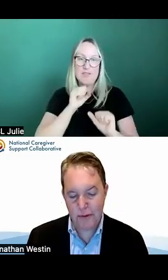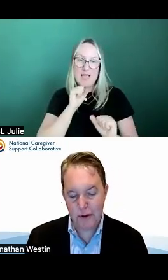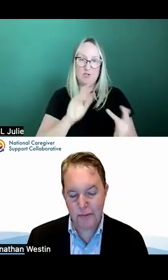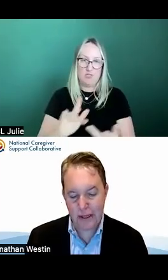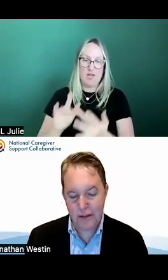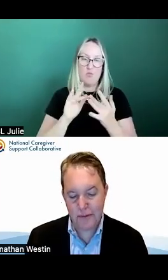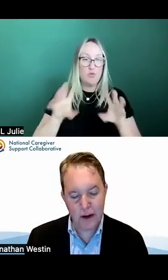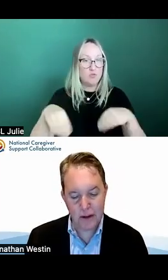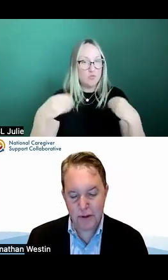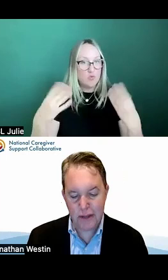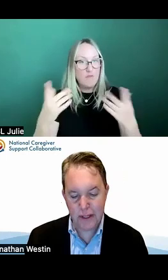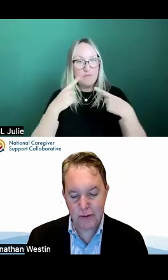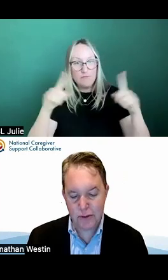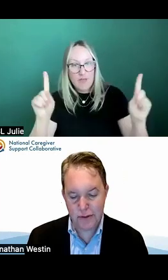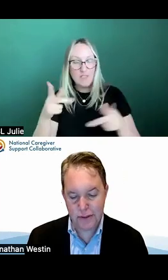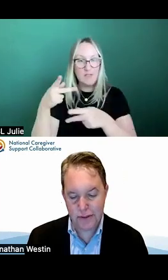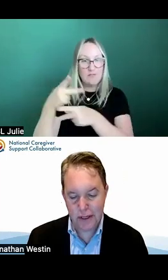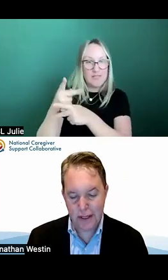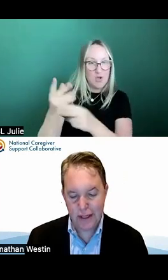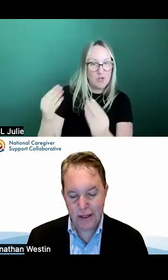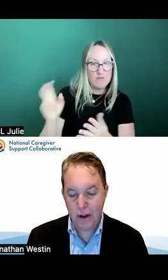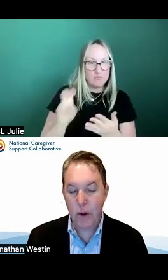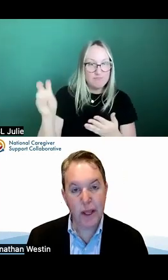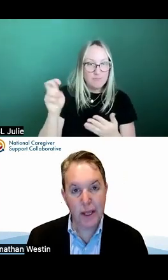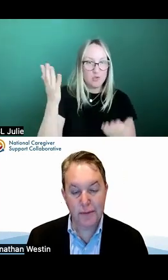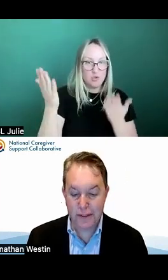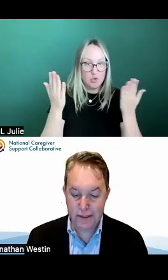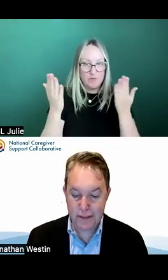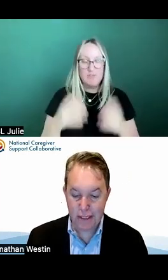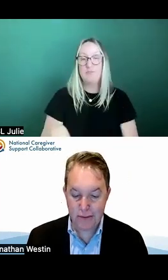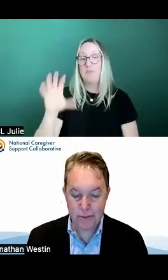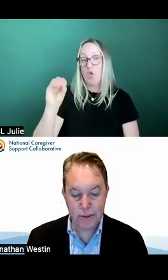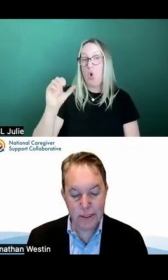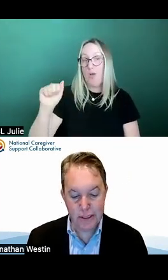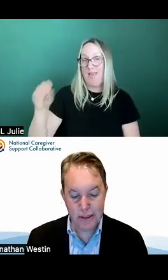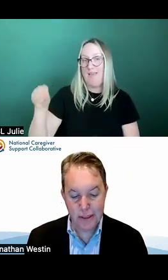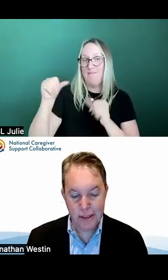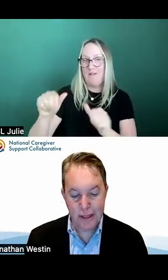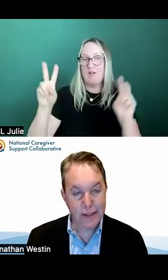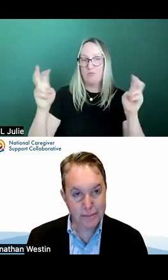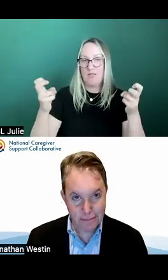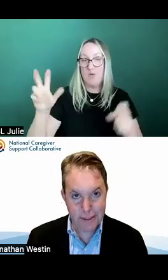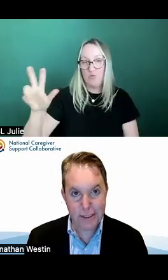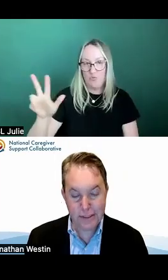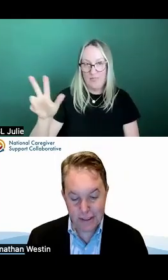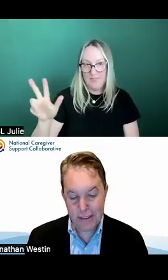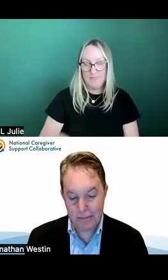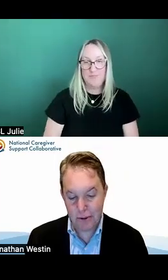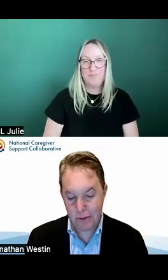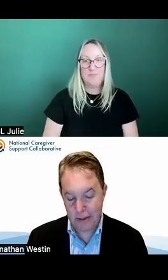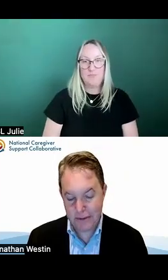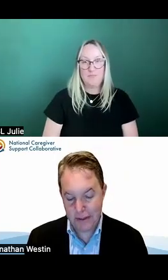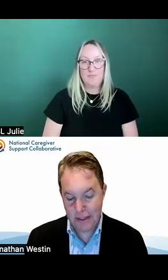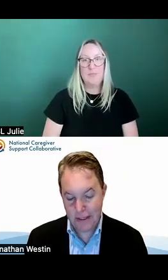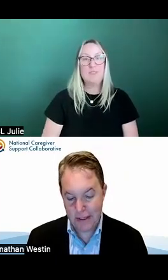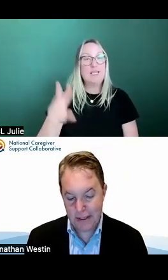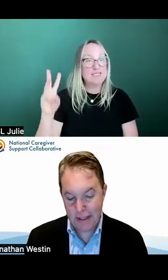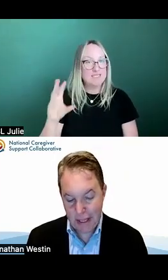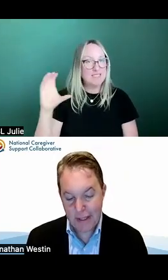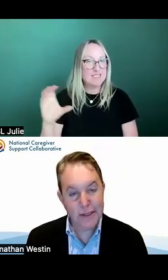offer effective caregiver navigator services in OAA-funded Title III-E and VI-C programs and the